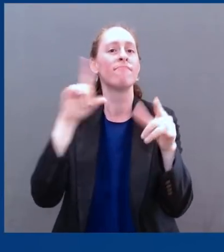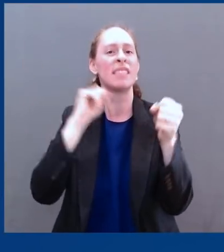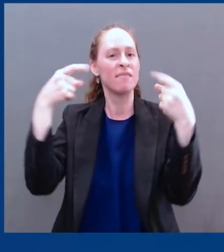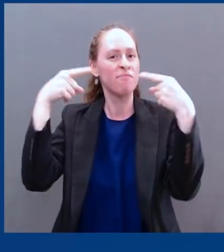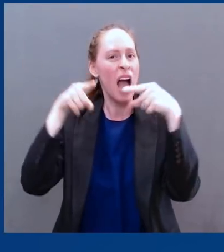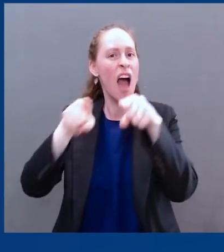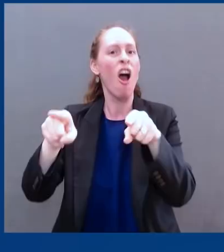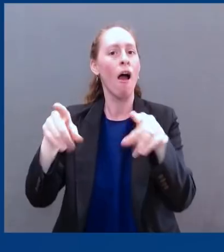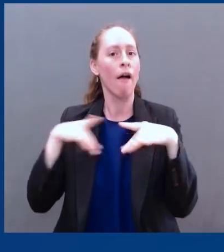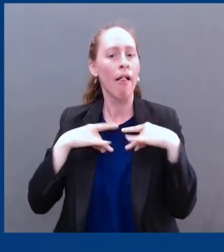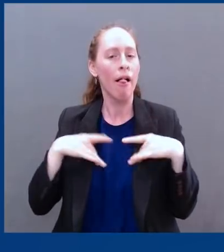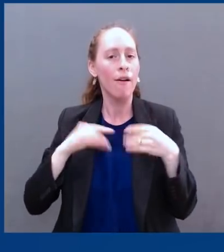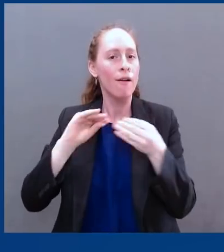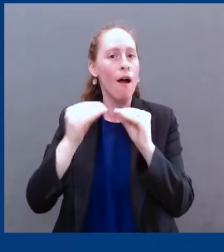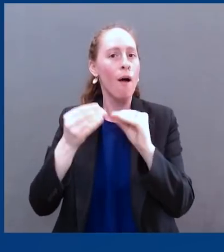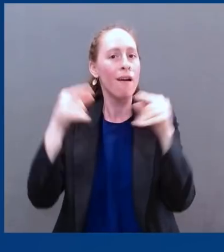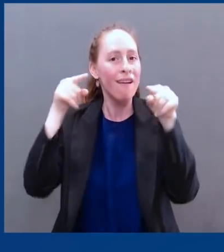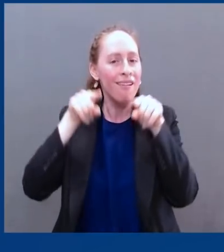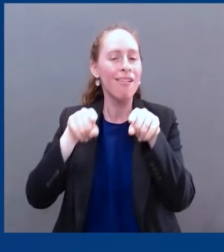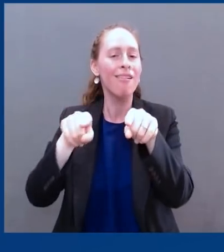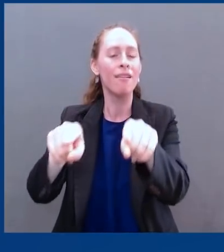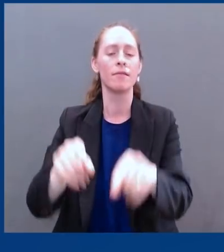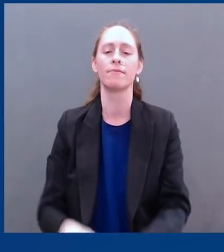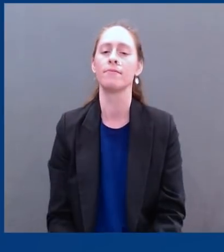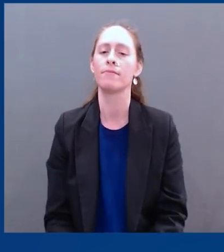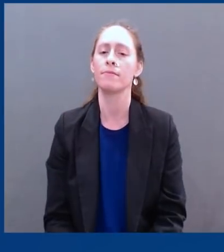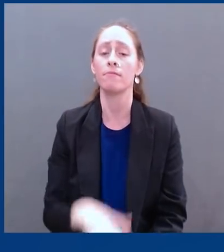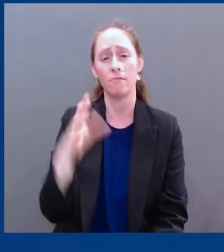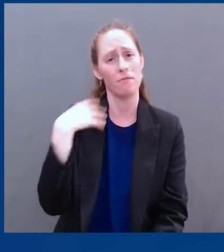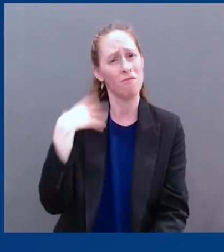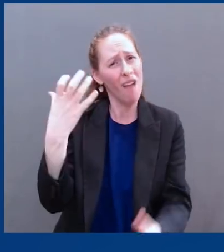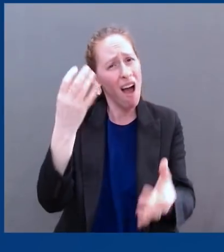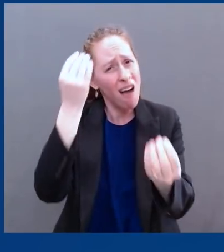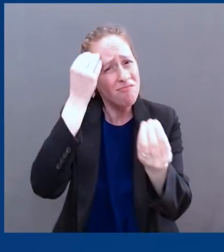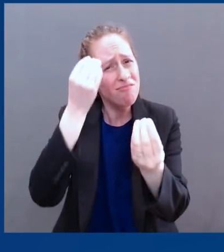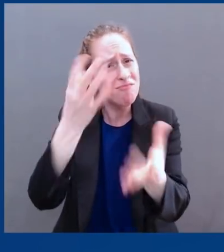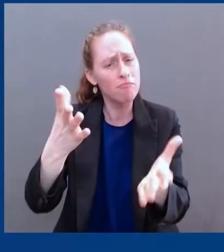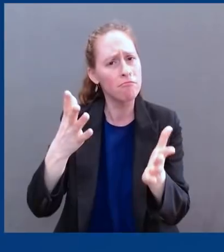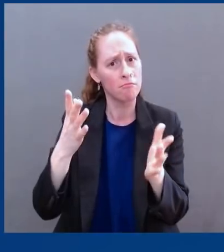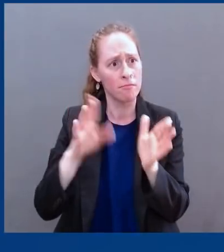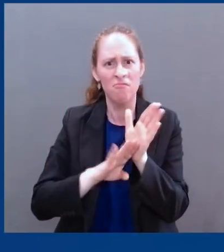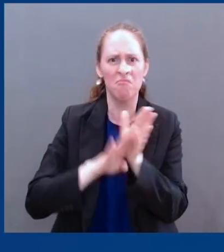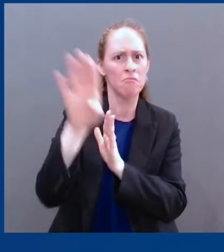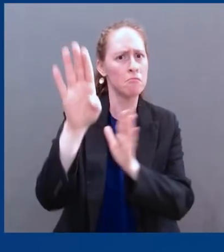reflected minor increases from very low levels to still very low levels,